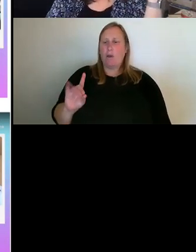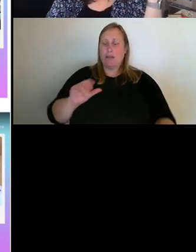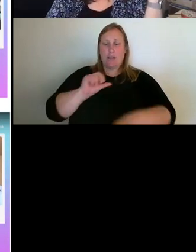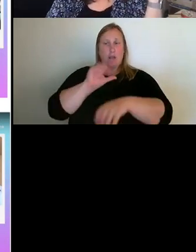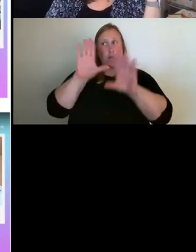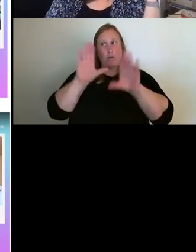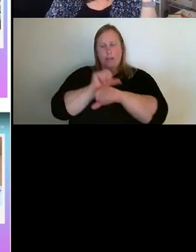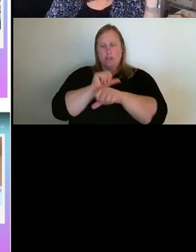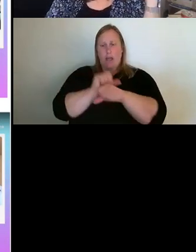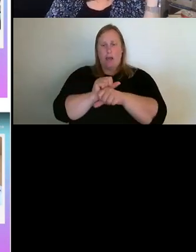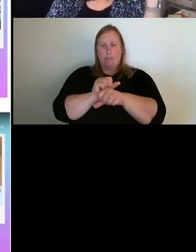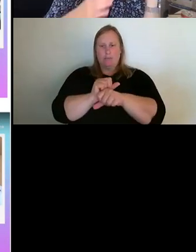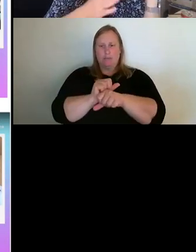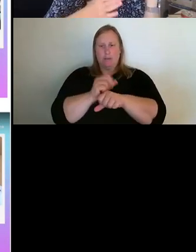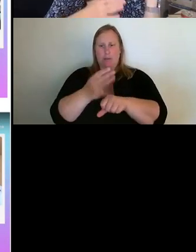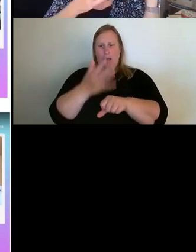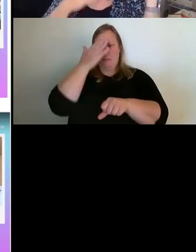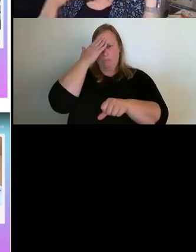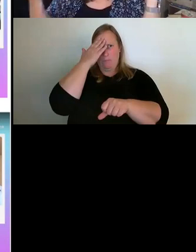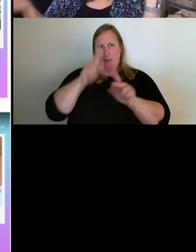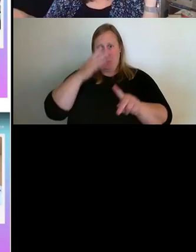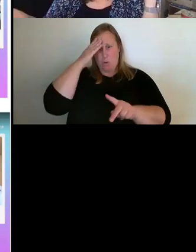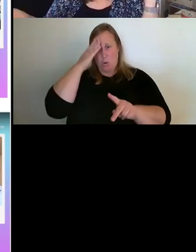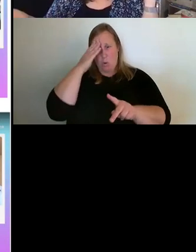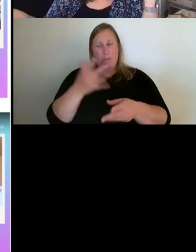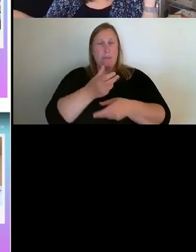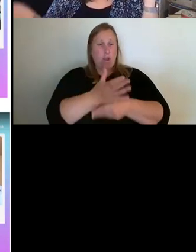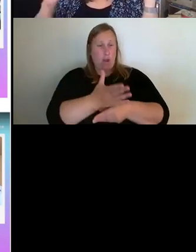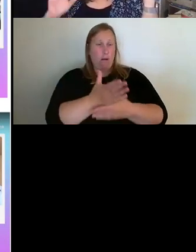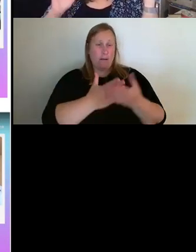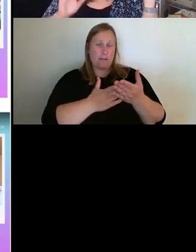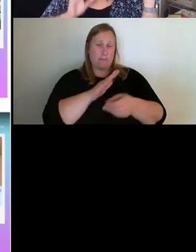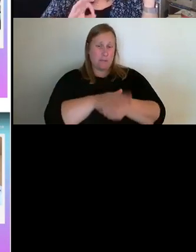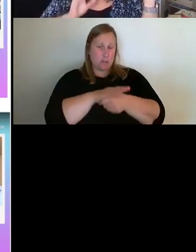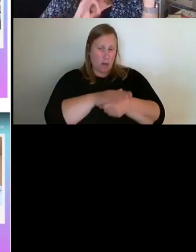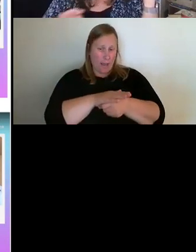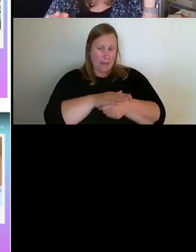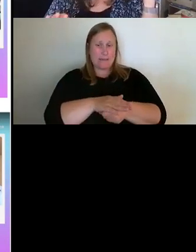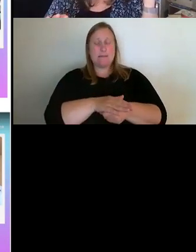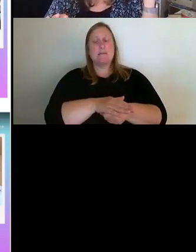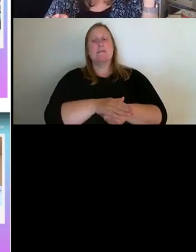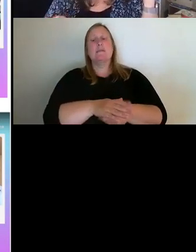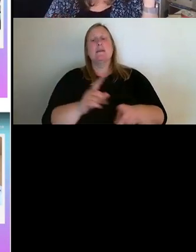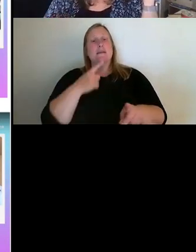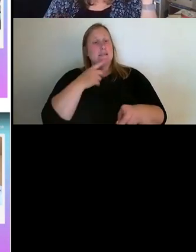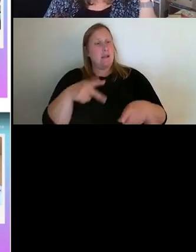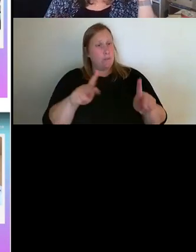advance that there was content that might cause some people stress. He gave them an opportunity to leave.